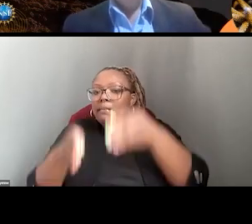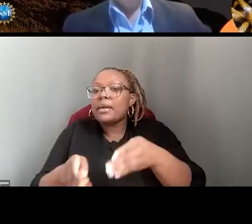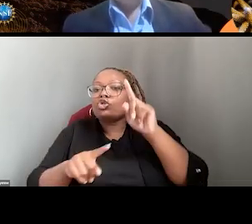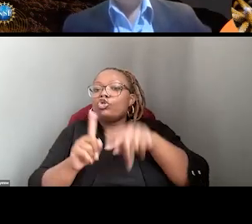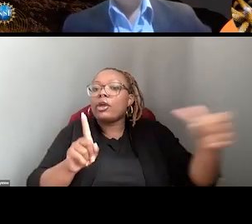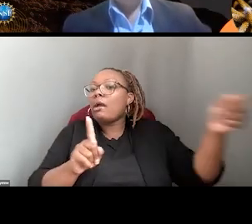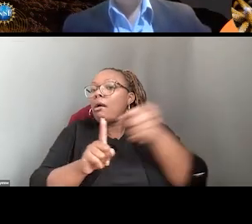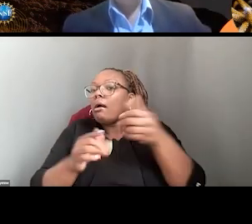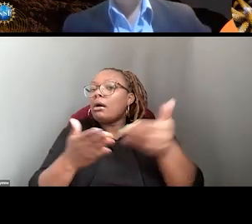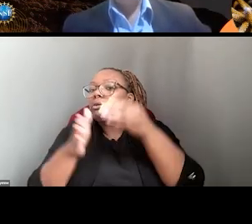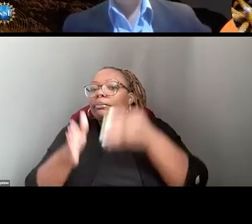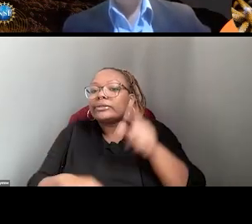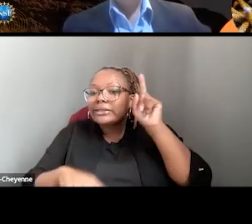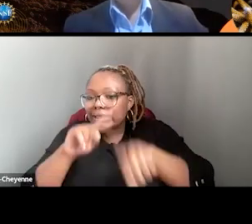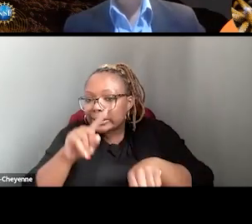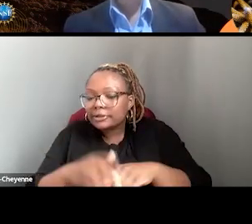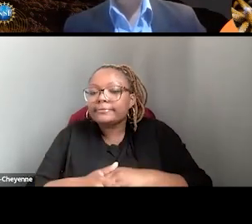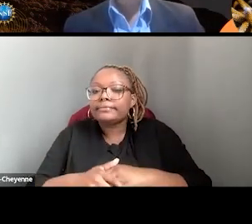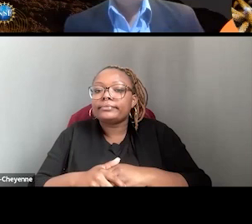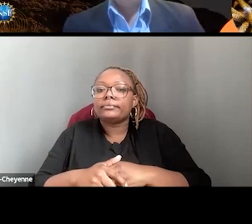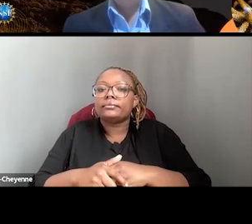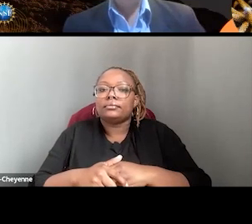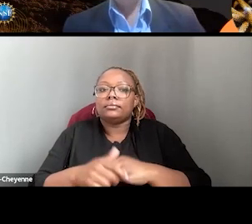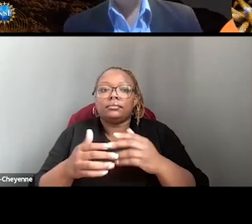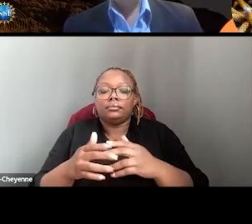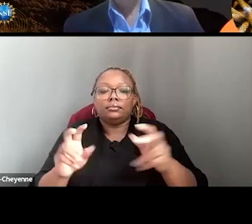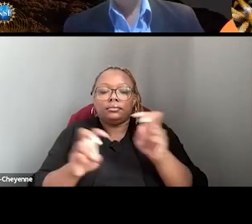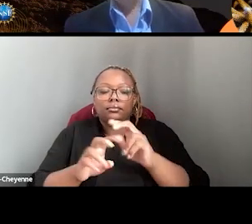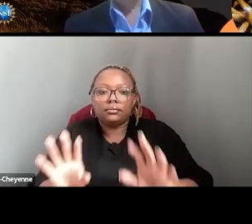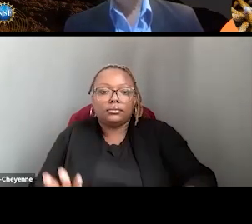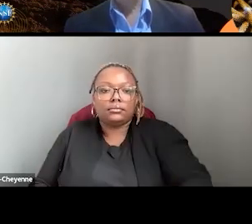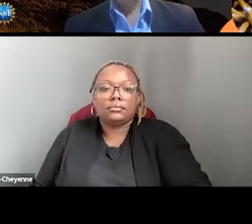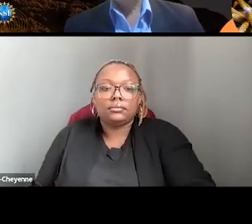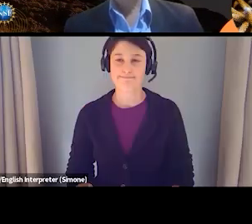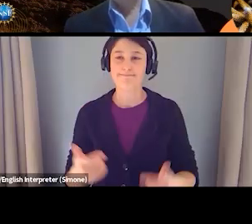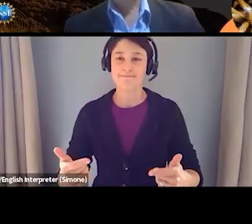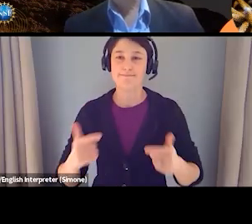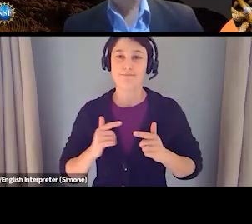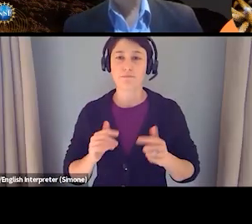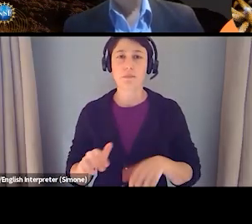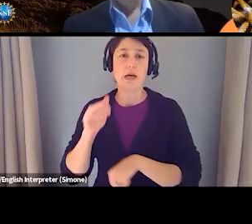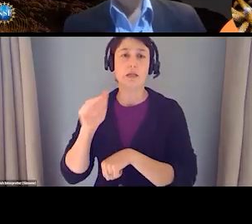Another thing to remember for the Established Program to Stimulate Competitive Research, EPSCoR funds.